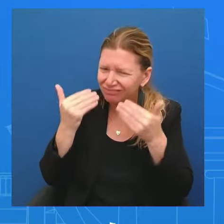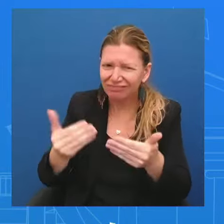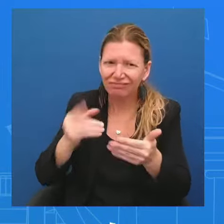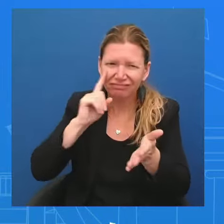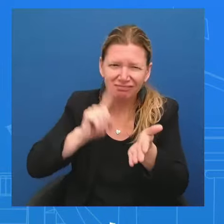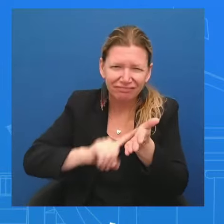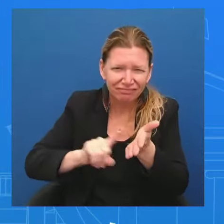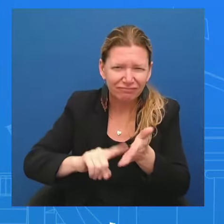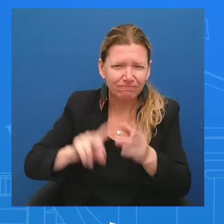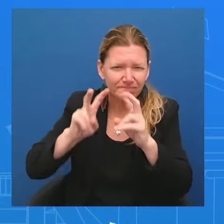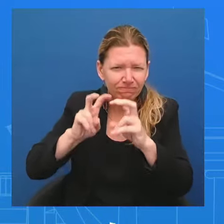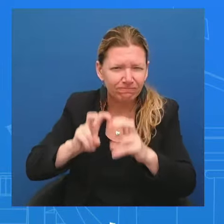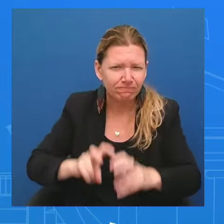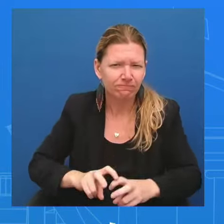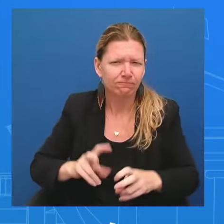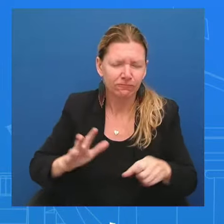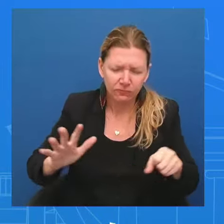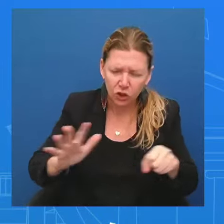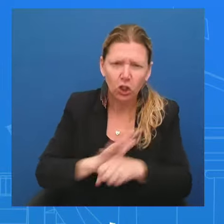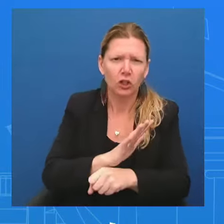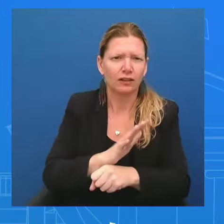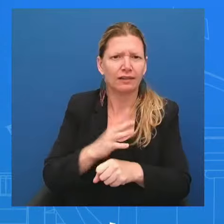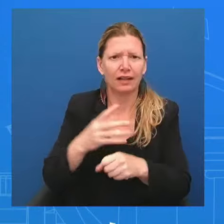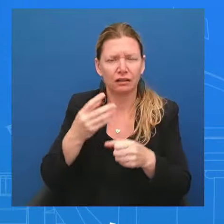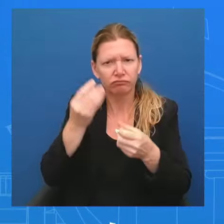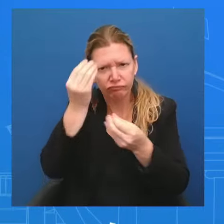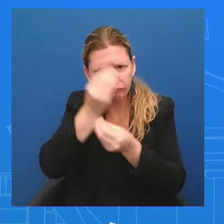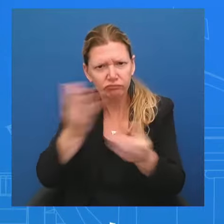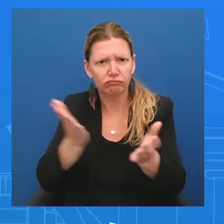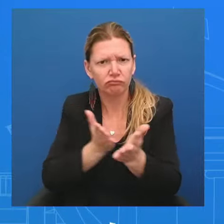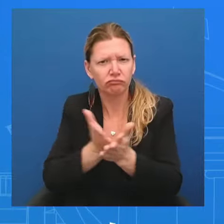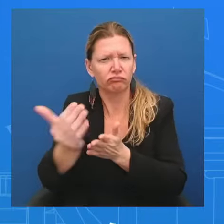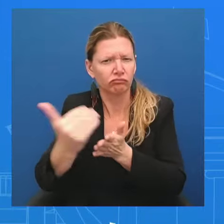to learn lessons from the investigation so that this can't happen again.